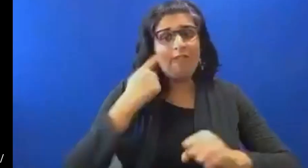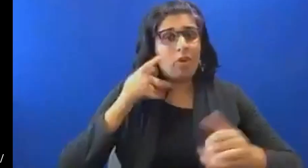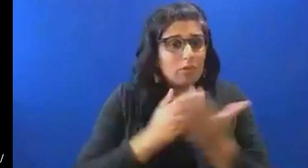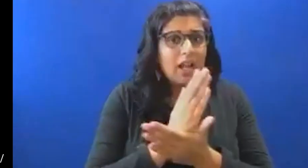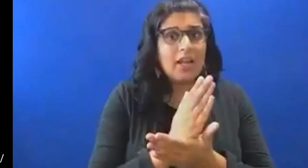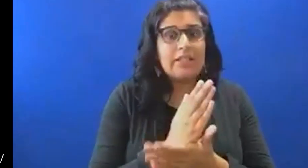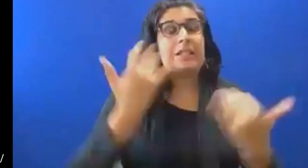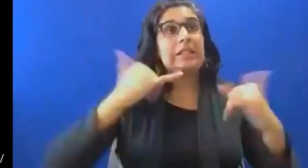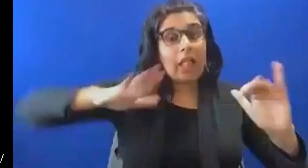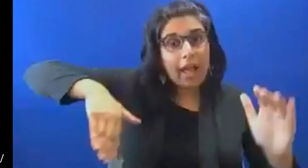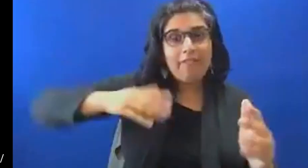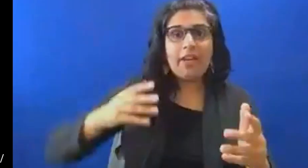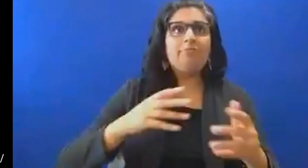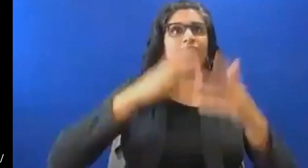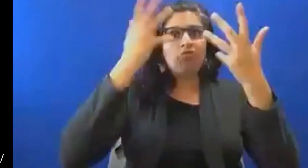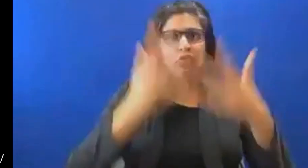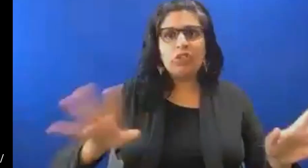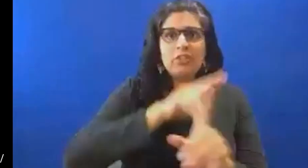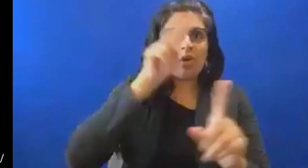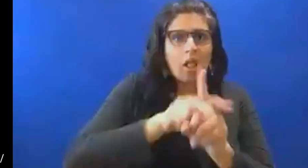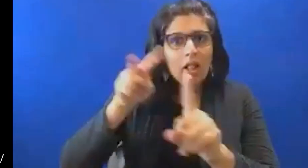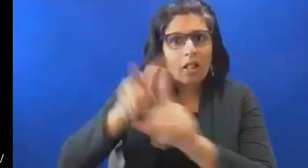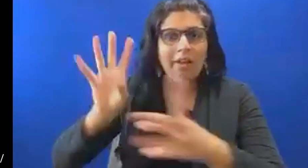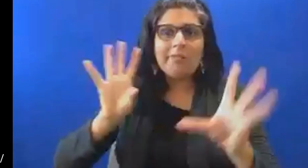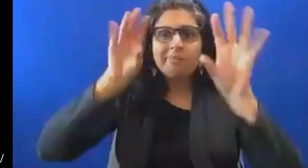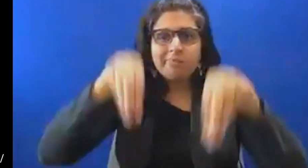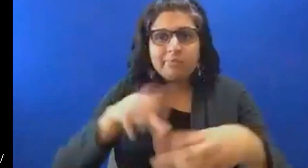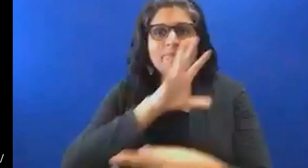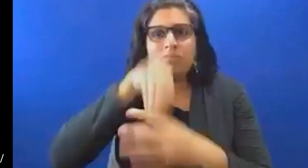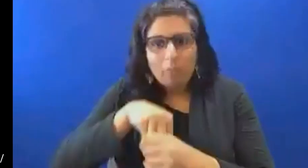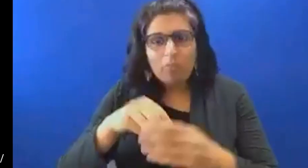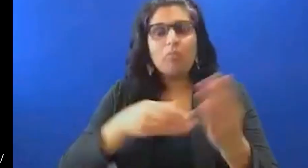Looking back further than that, the Americans with Disabilities Act was certainly not the